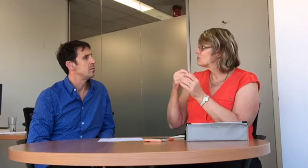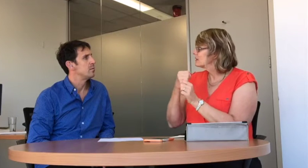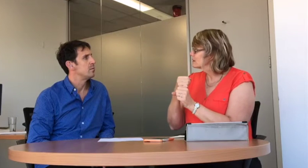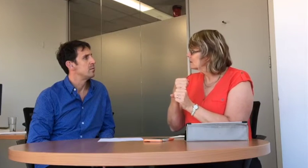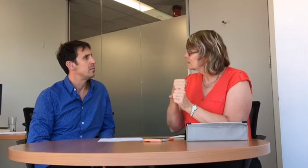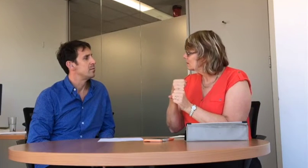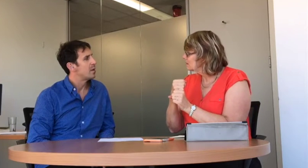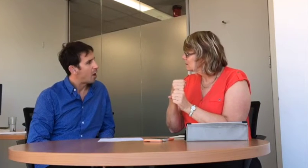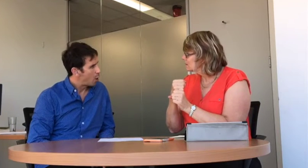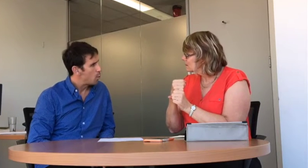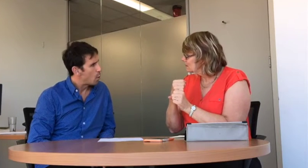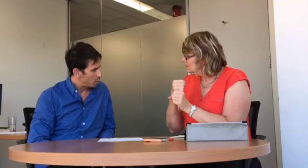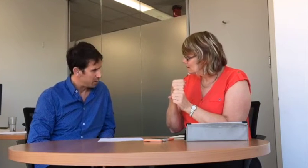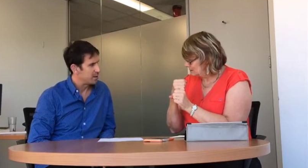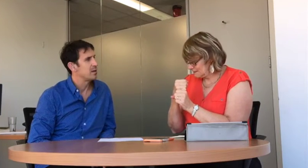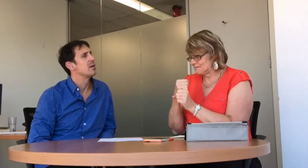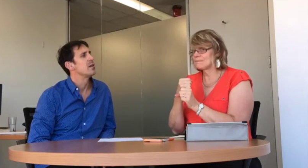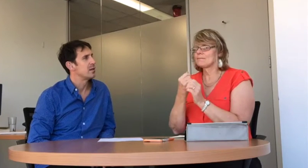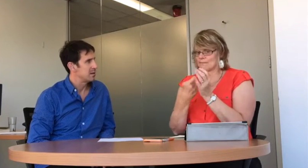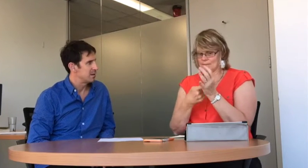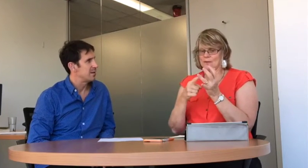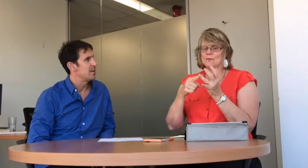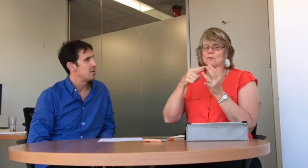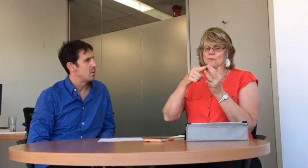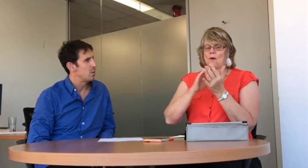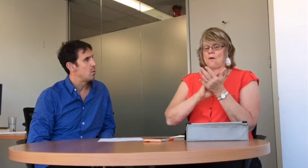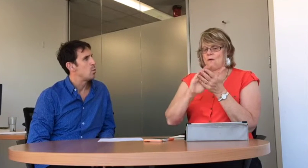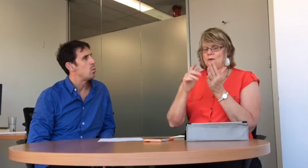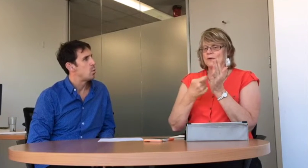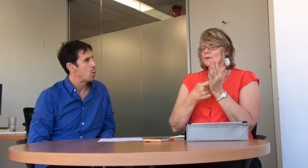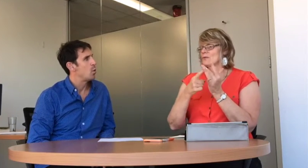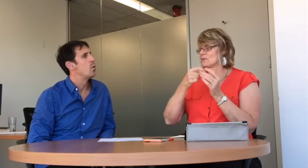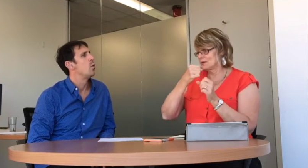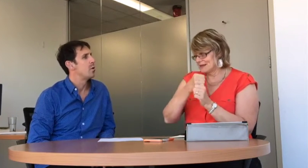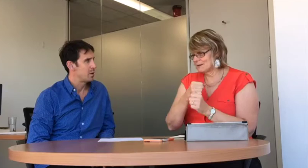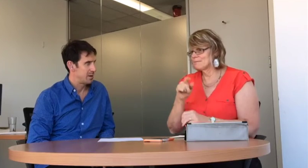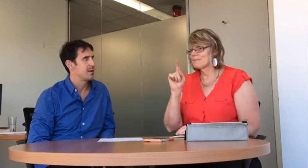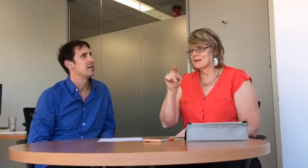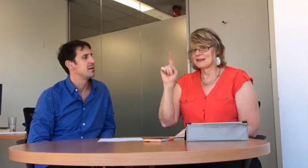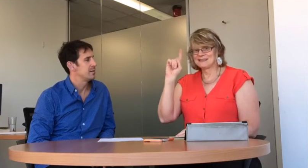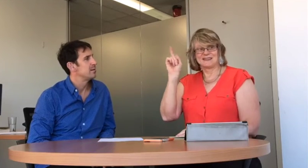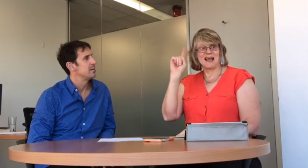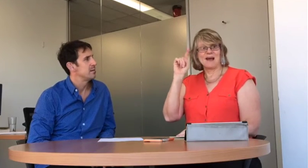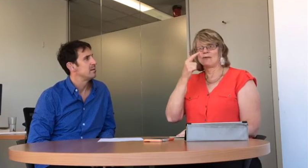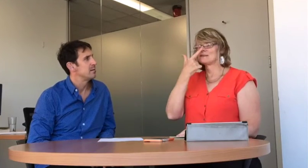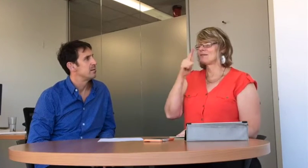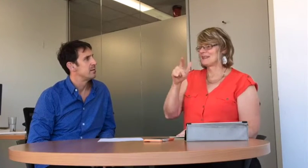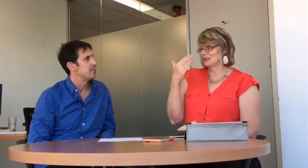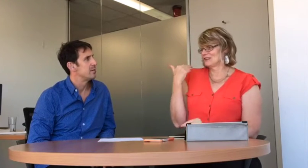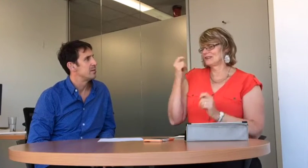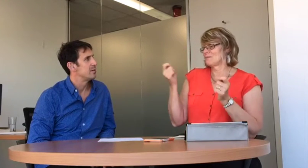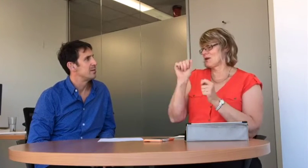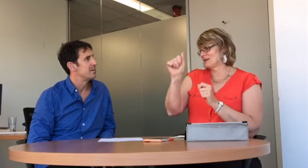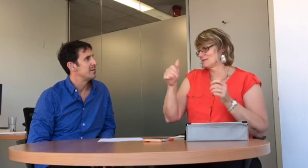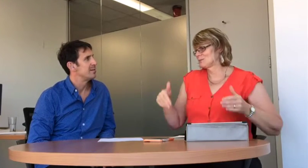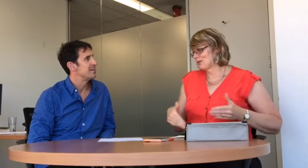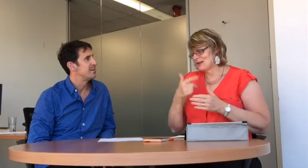and he was there and I met him. He is a lovely, beautiful man, inside and out.